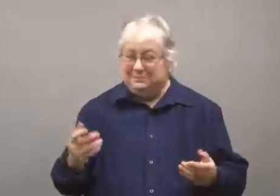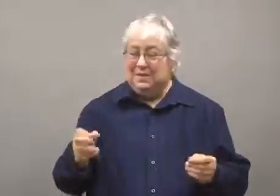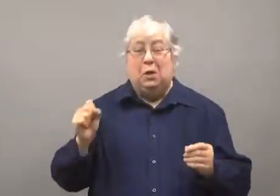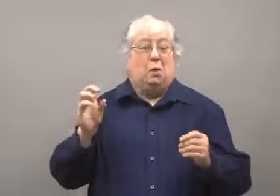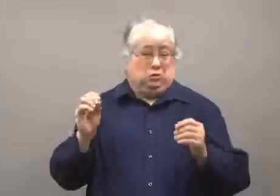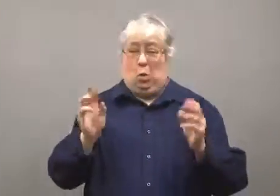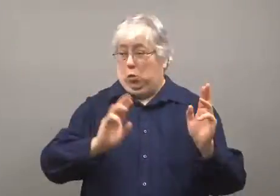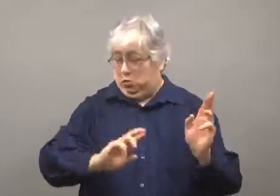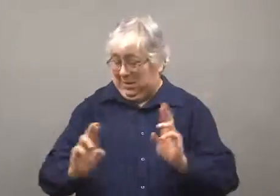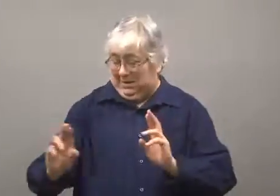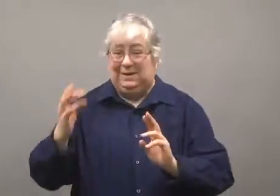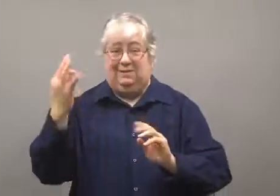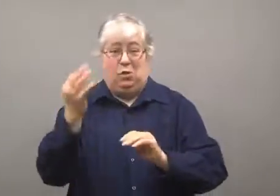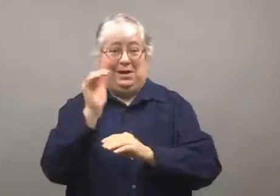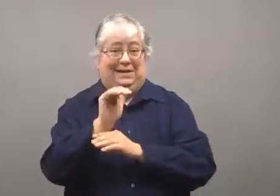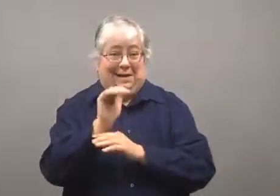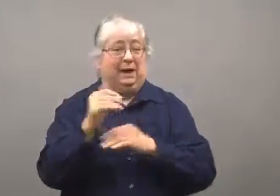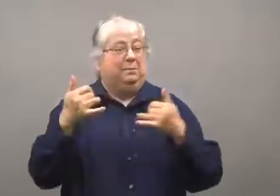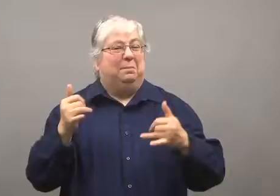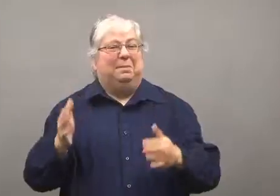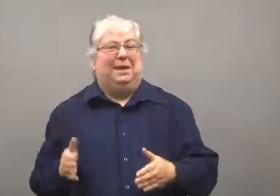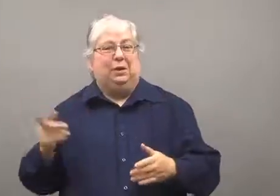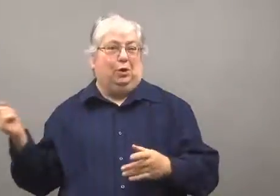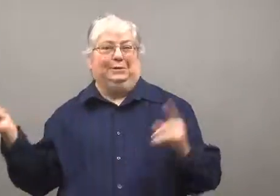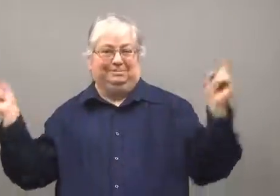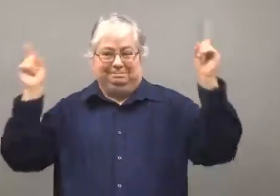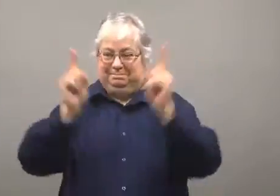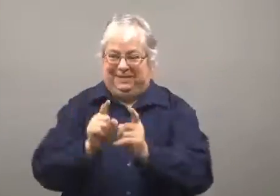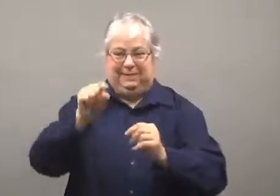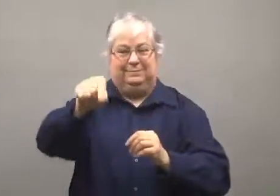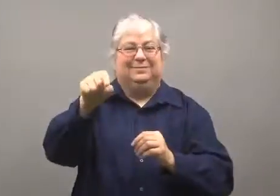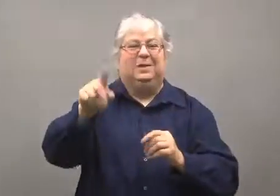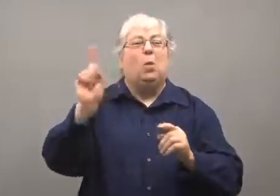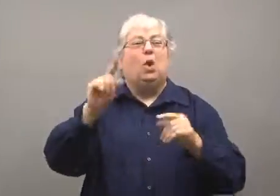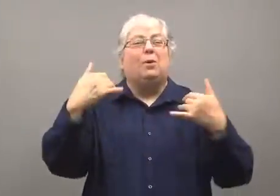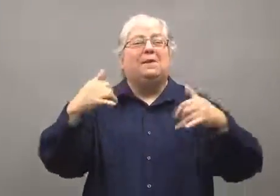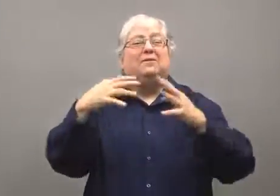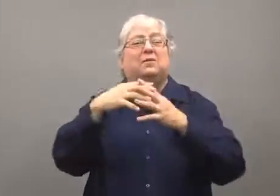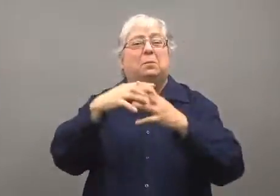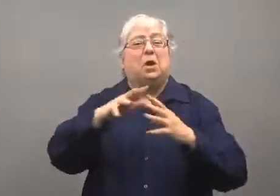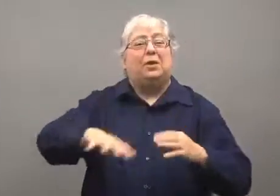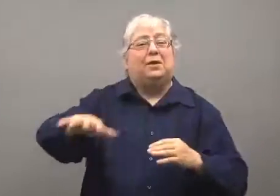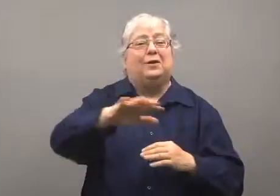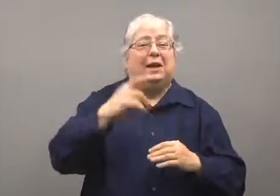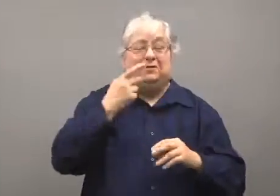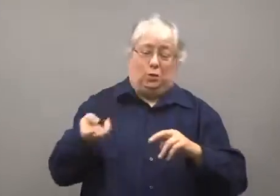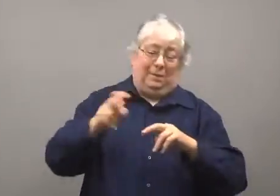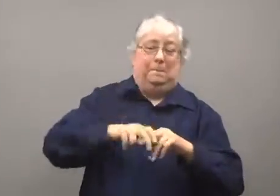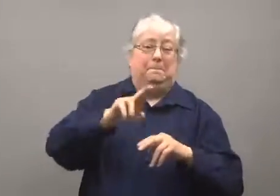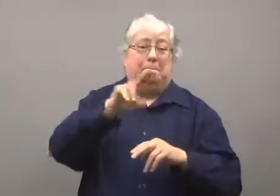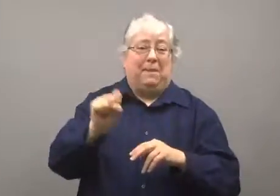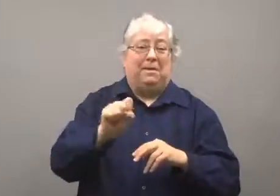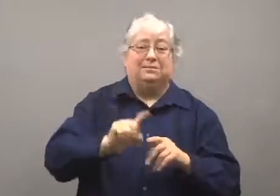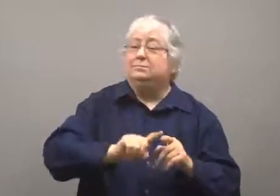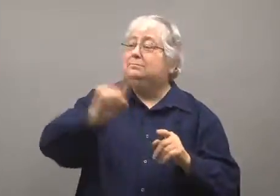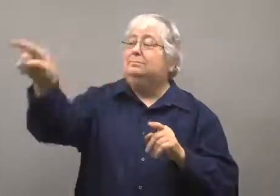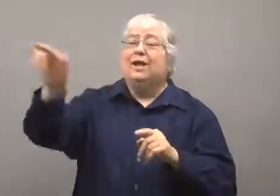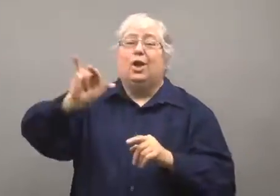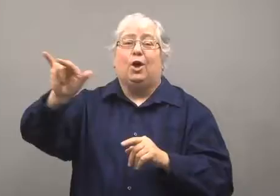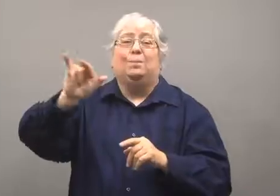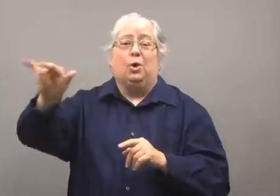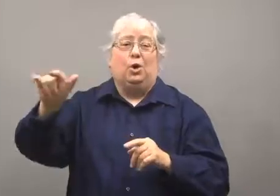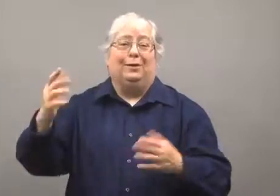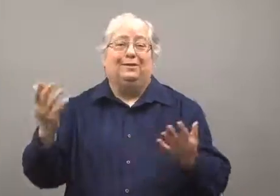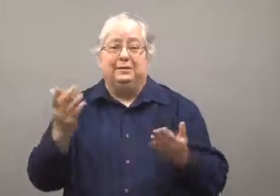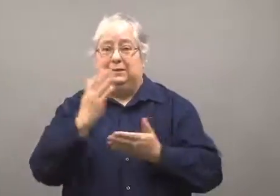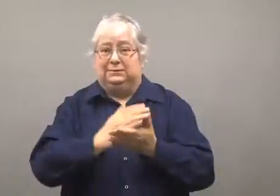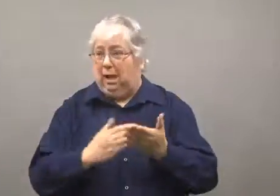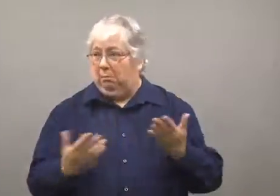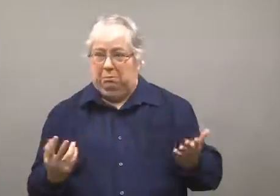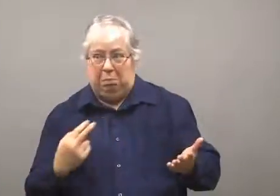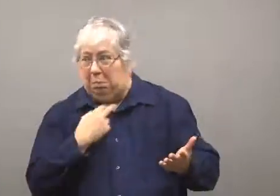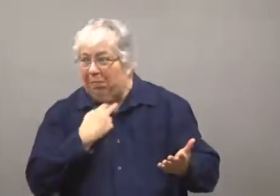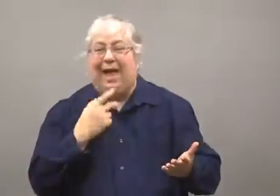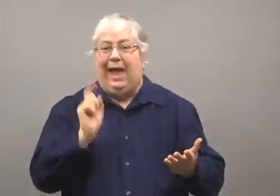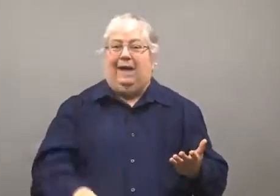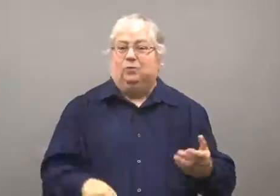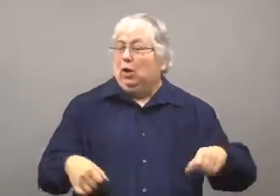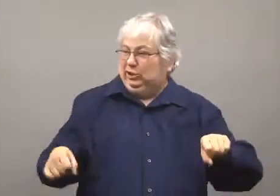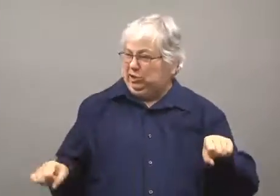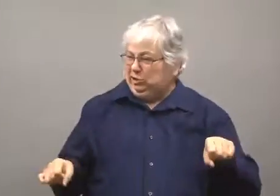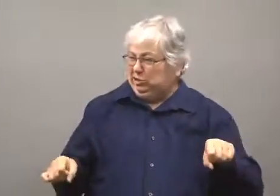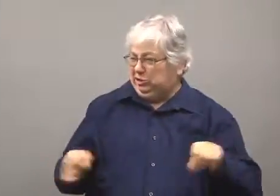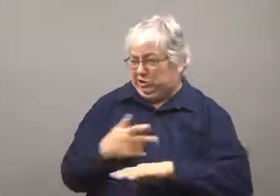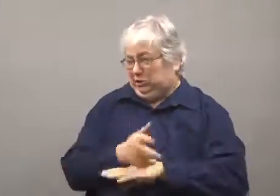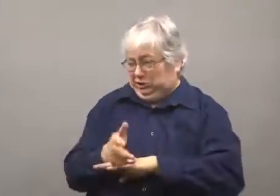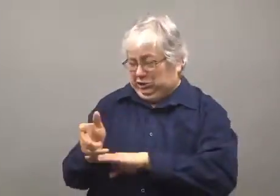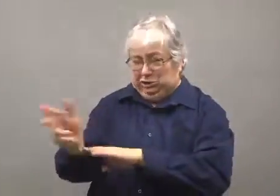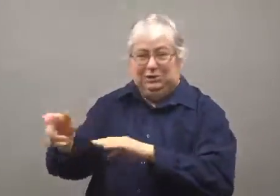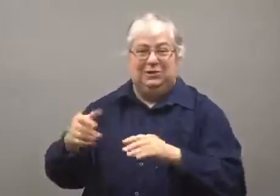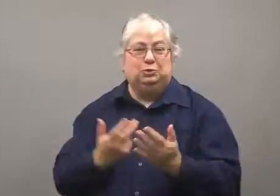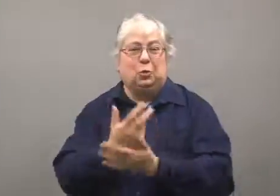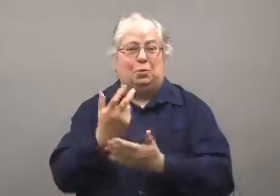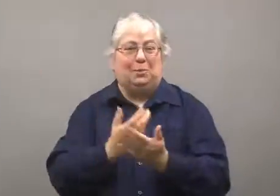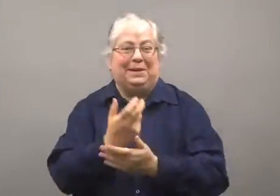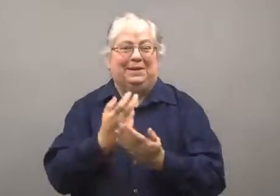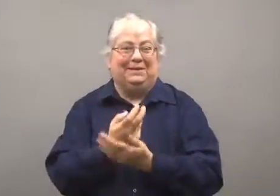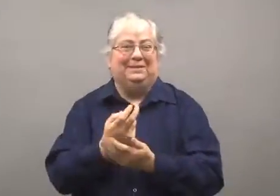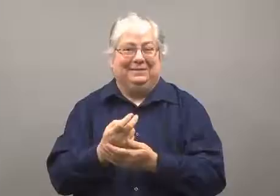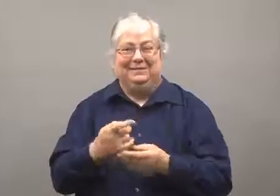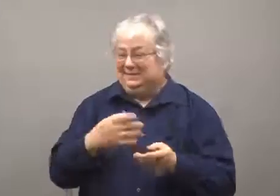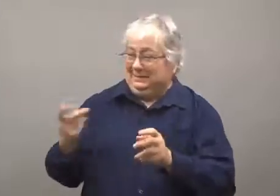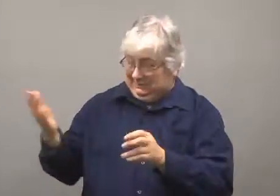The players were to meet at the stadium to take the bus to the airport to go to Detroit.